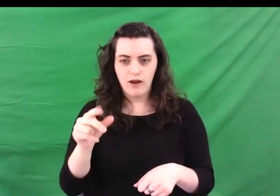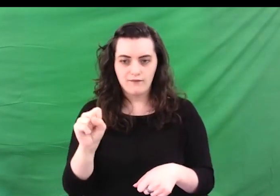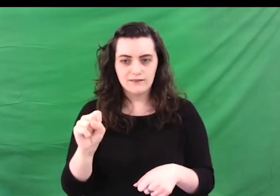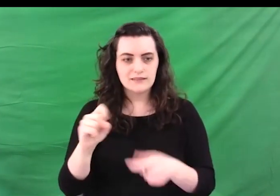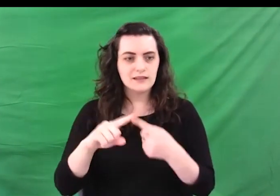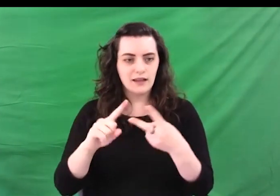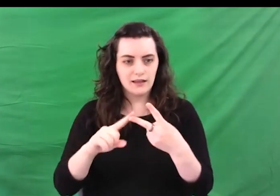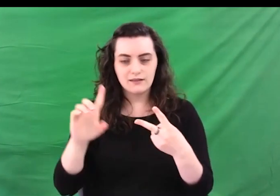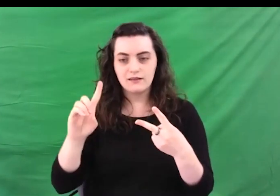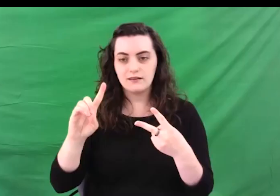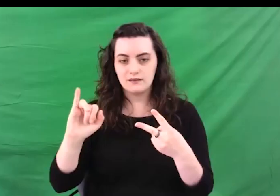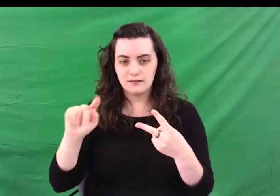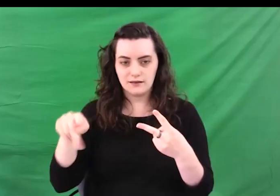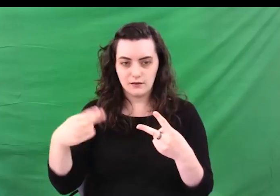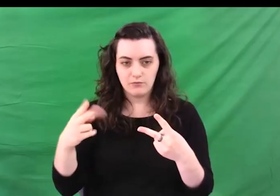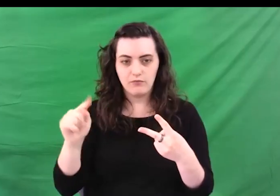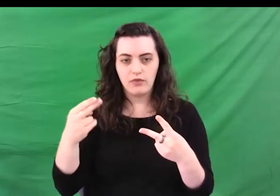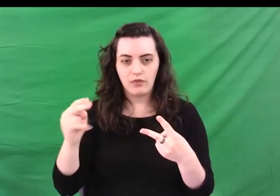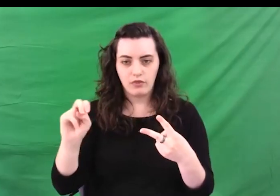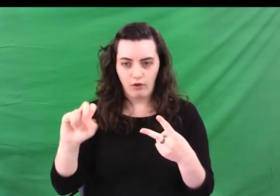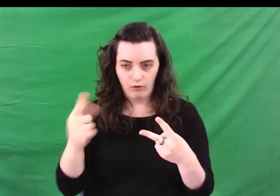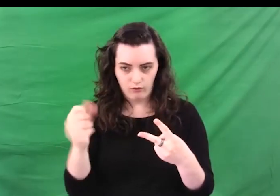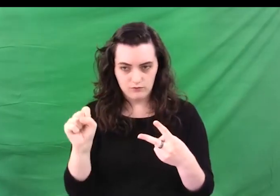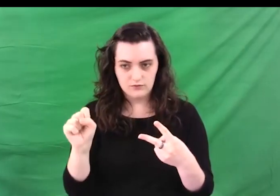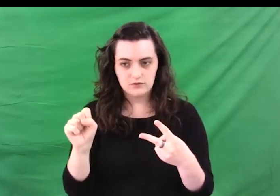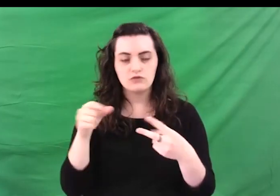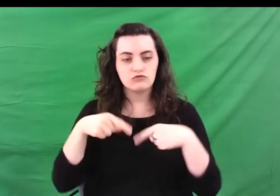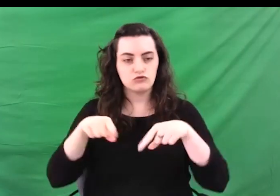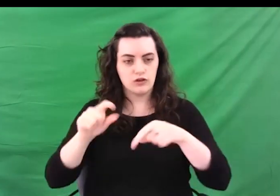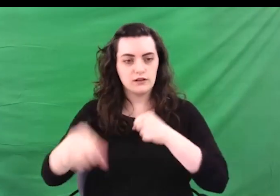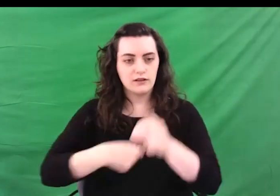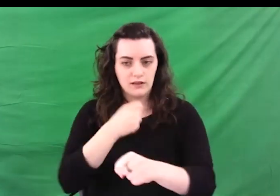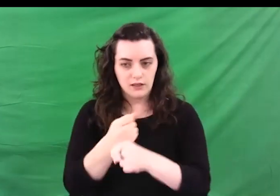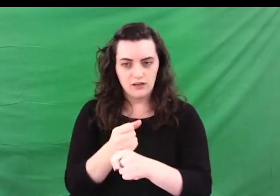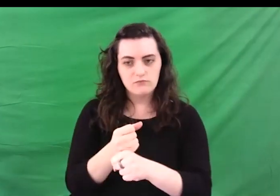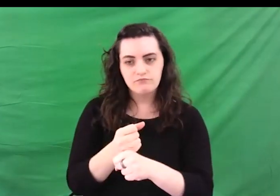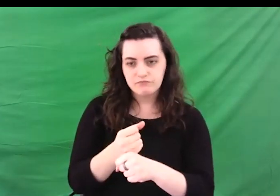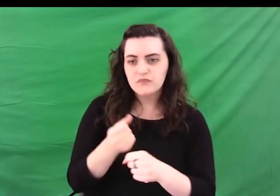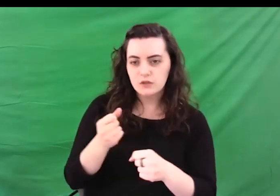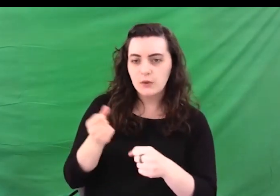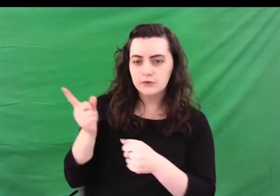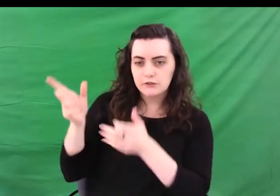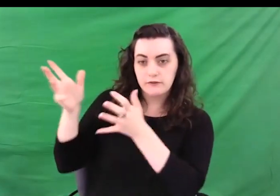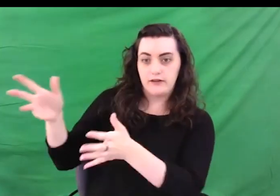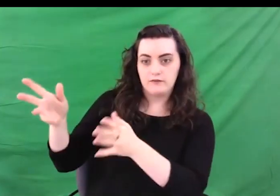And so she leaves this up for her students as a resource throughout the year. This has been very helpful for her,